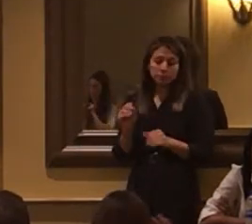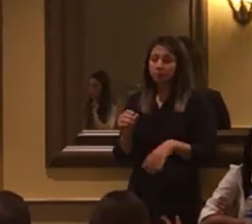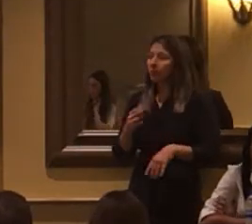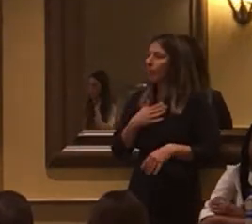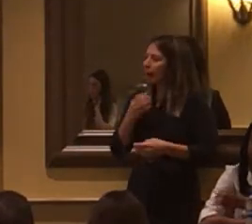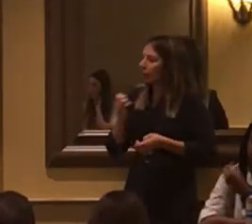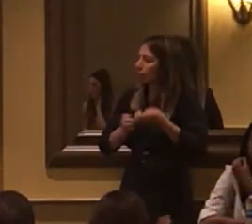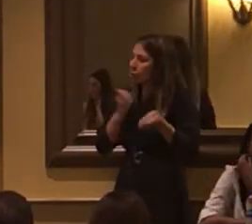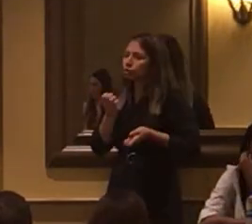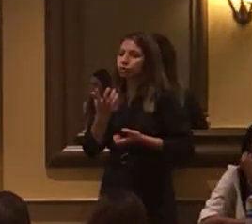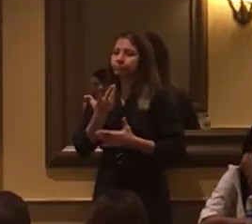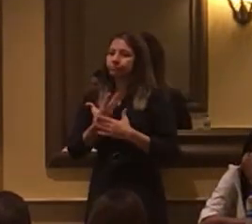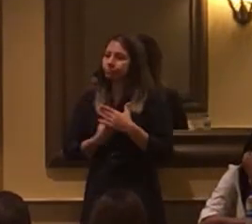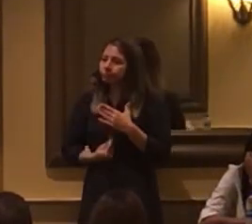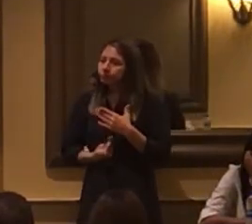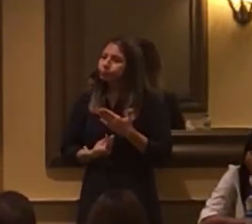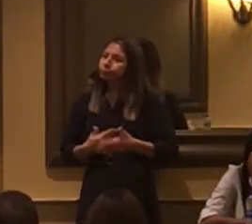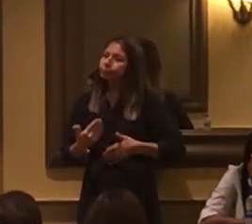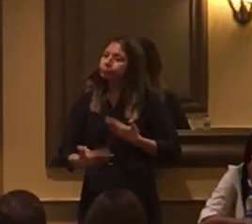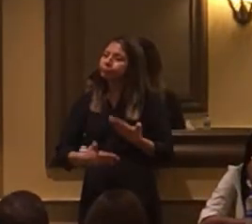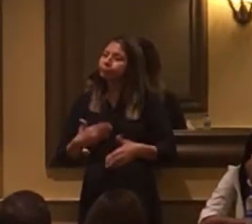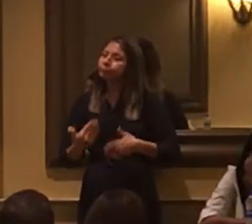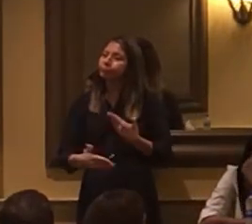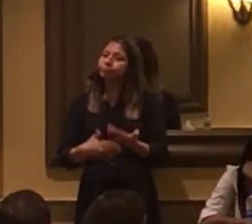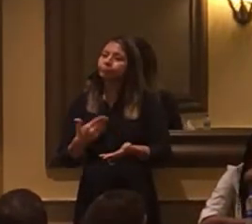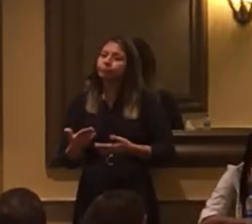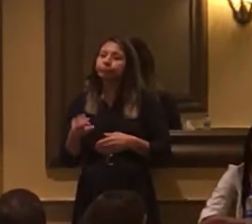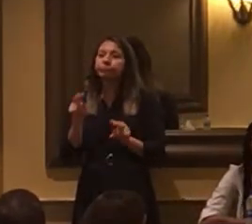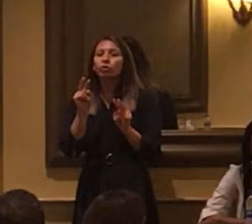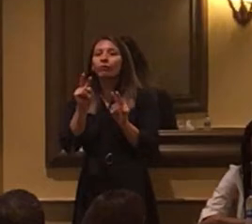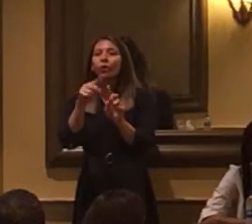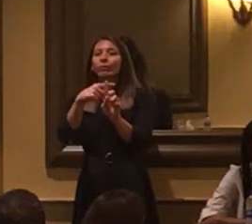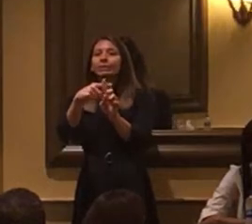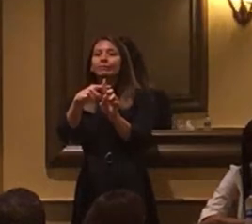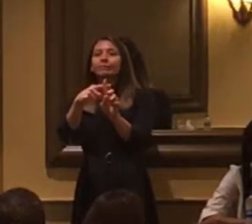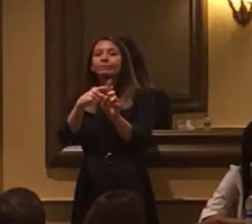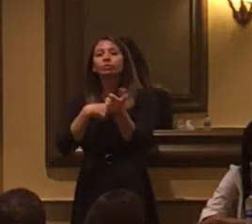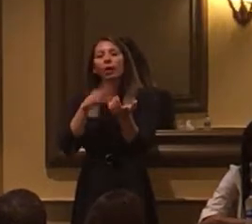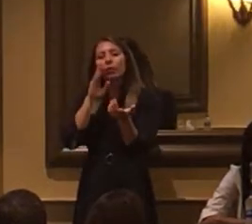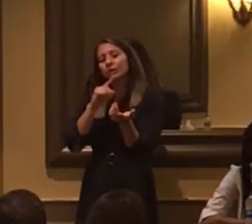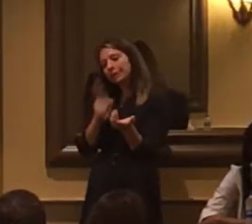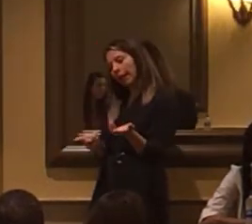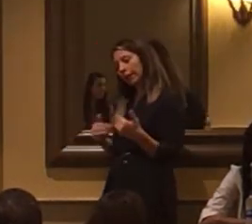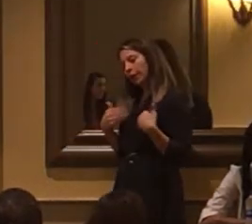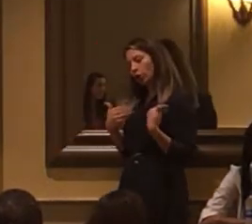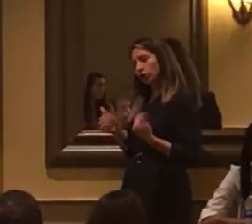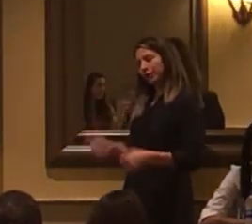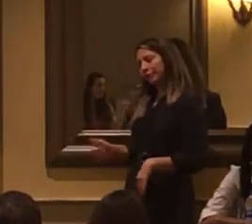Keep it moving, you know? So I would tell myself, my younger self,